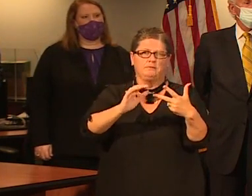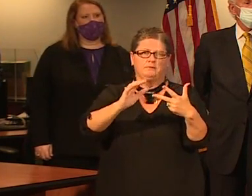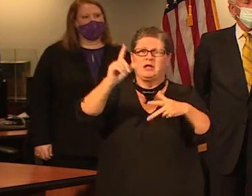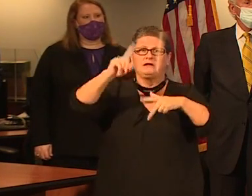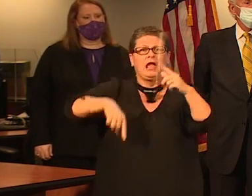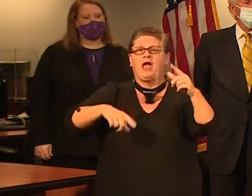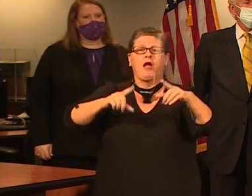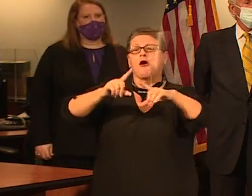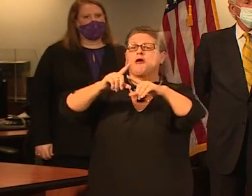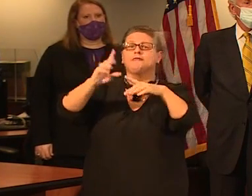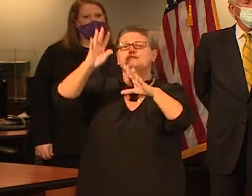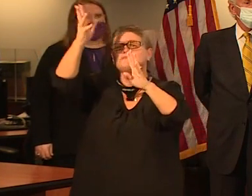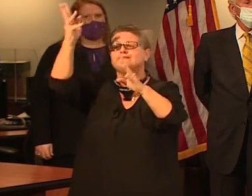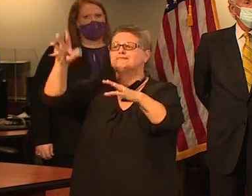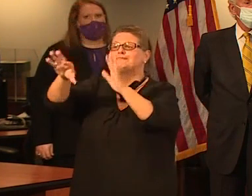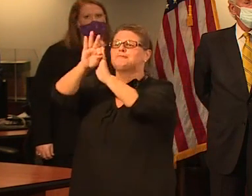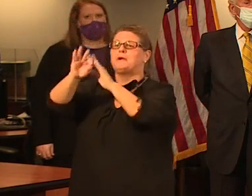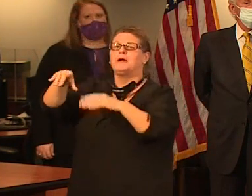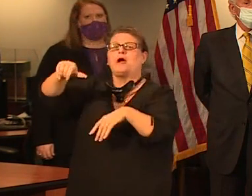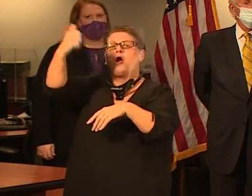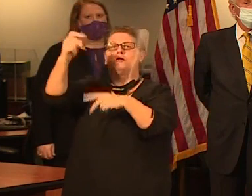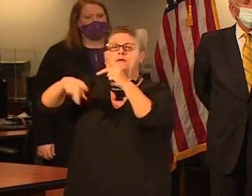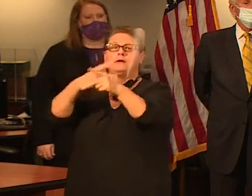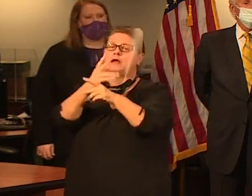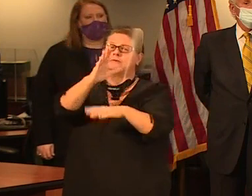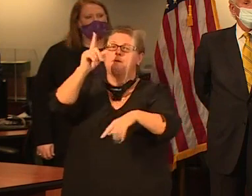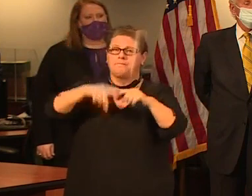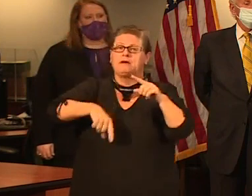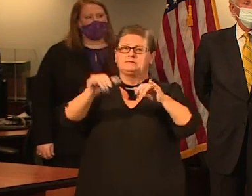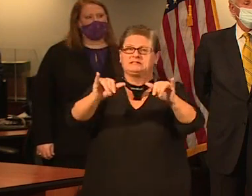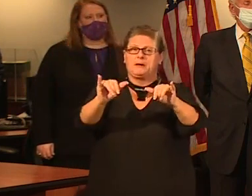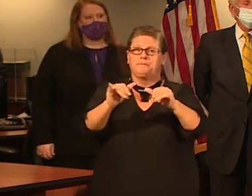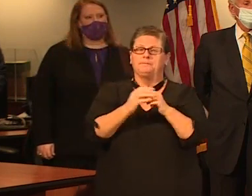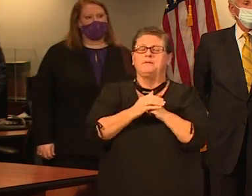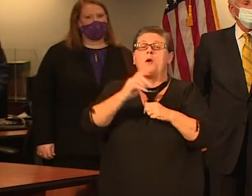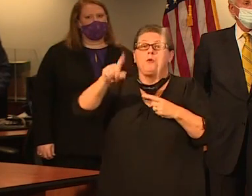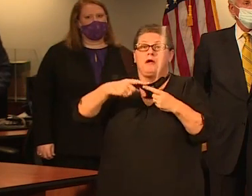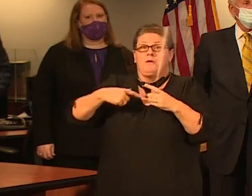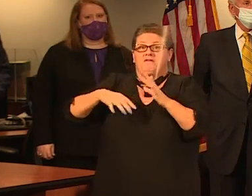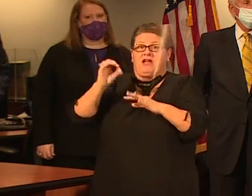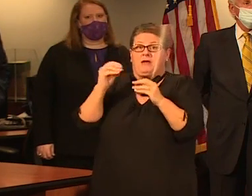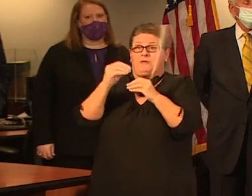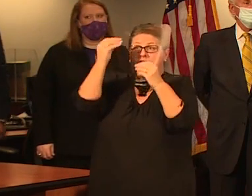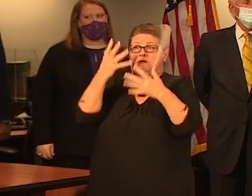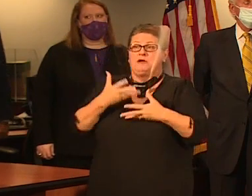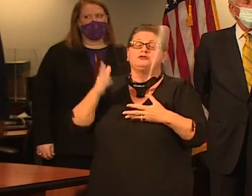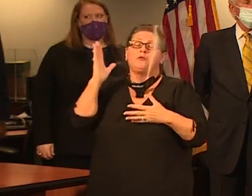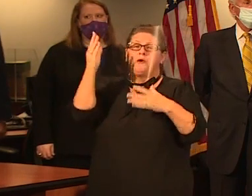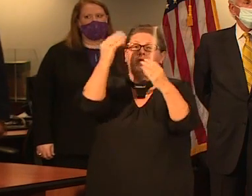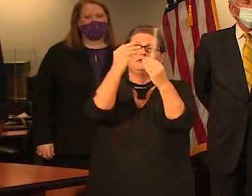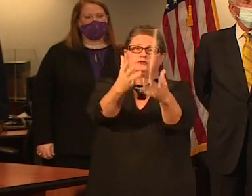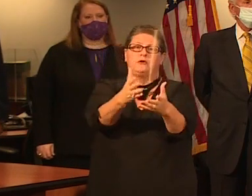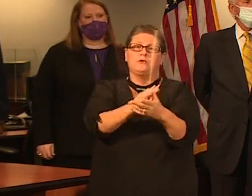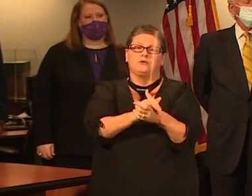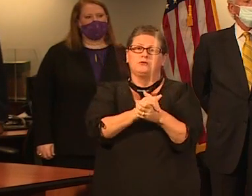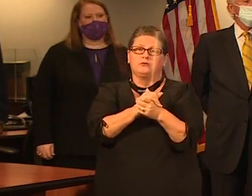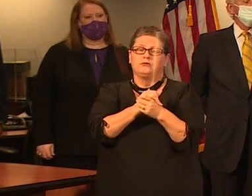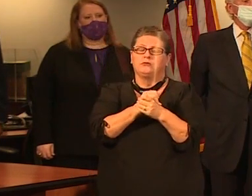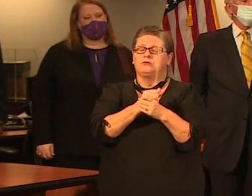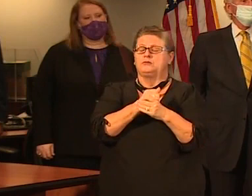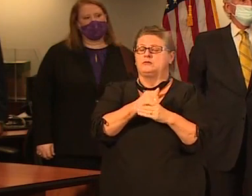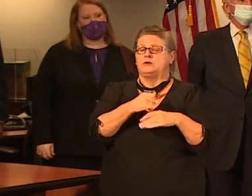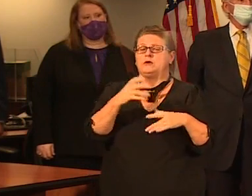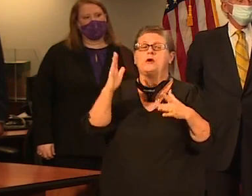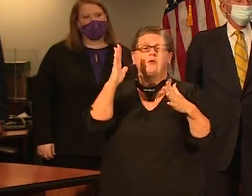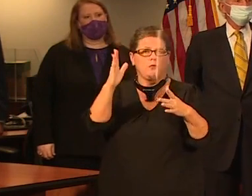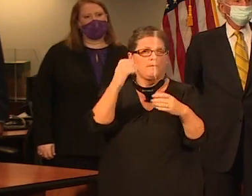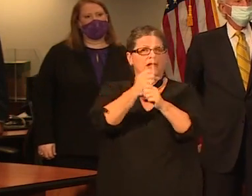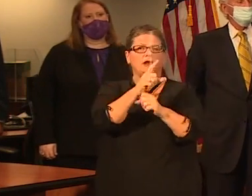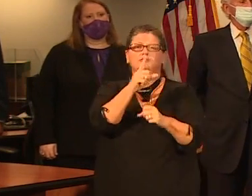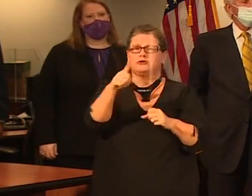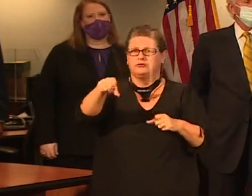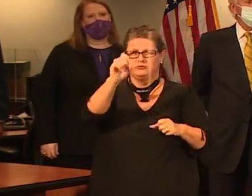OR CURRENT COVID VACCINATION PROCESS AND TIME LINE WILL CONTINUE TO EYE INVOLVE AS MORE INFORMATION BECOMES AVAILABLE TO US FROM THE FEDERAL GOVERNMENT.